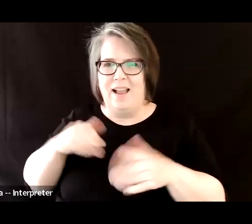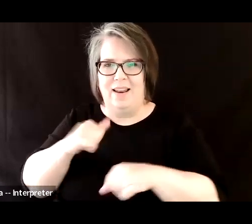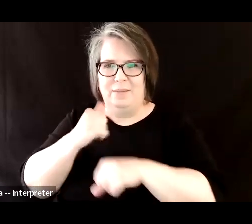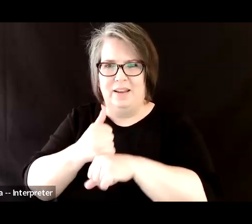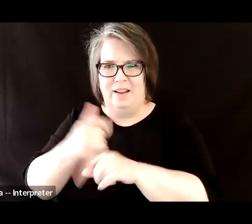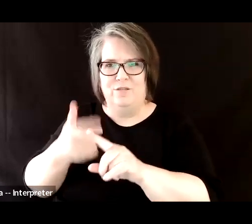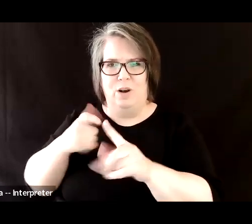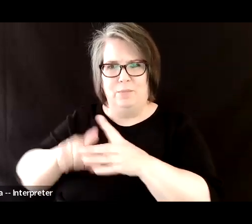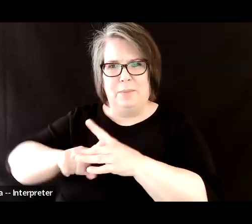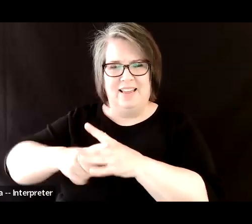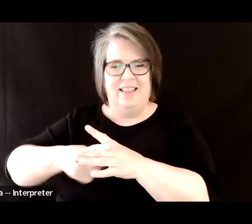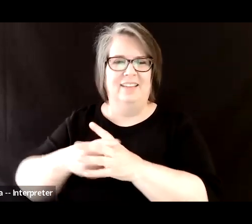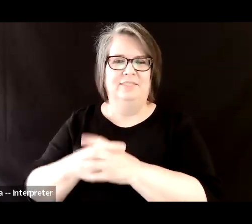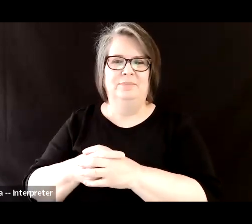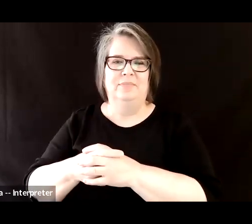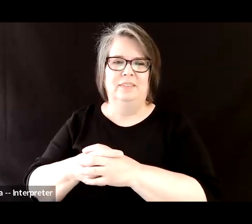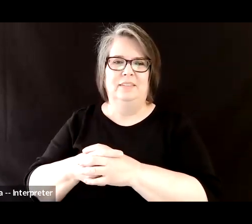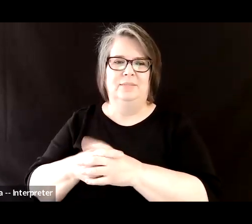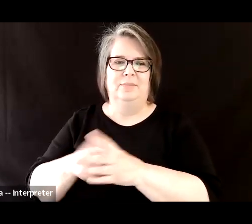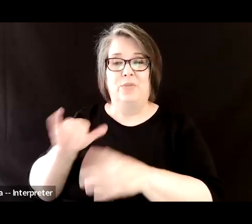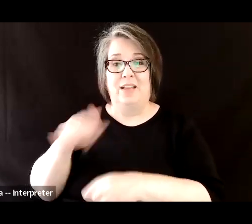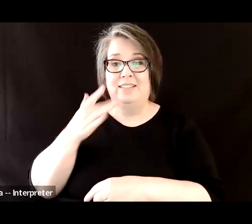the get-go. That is lucky for me.